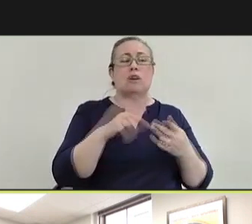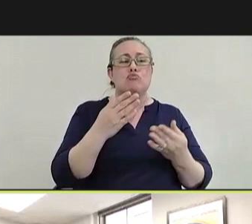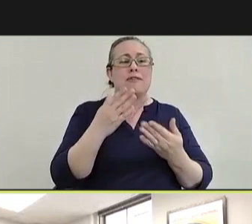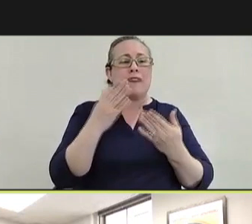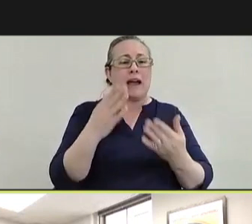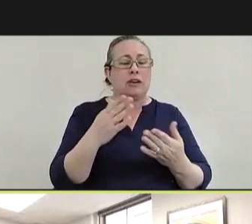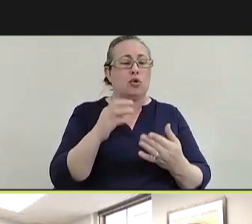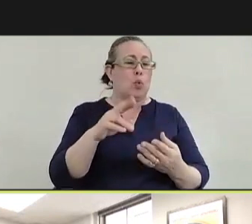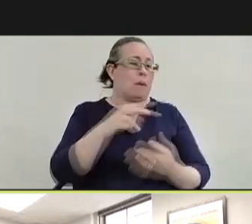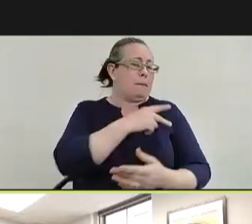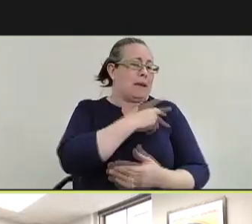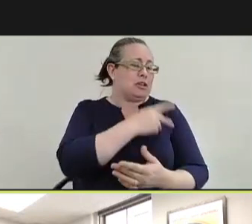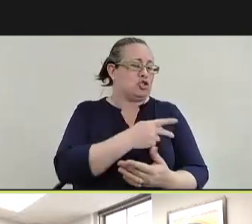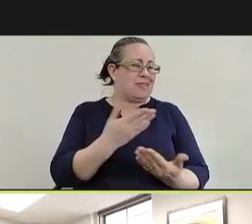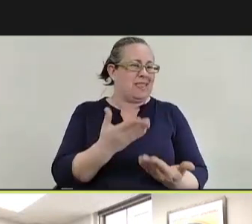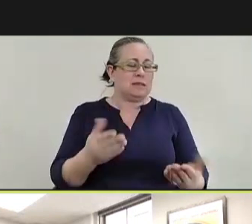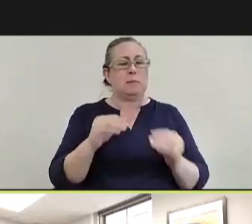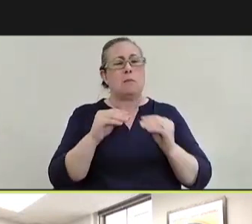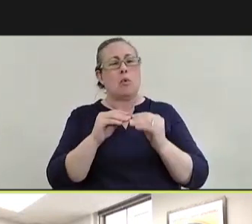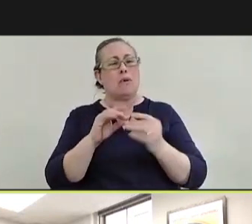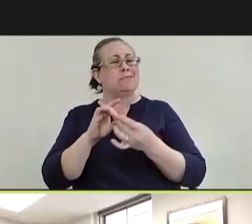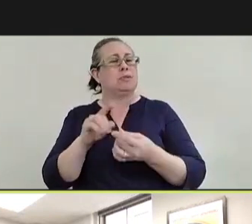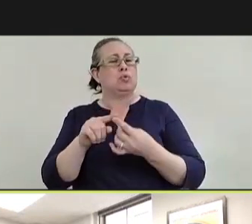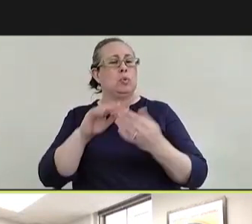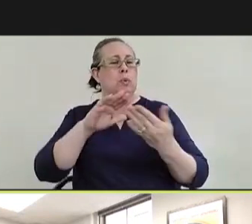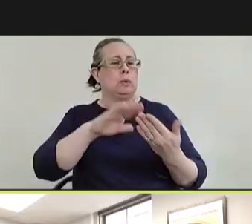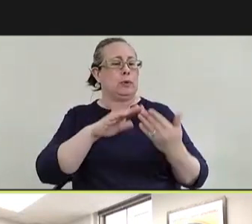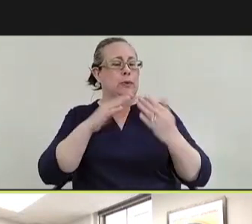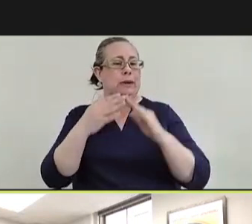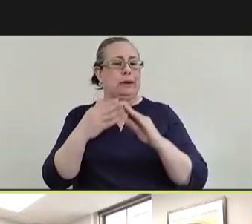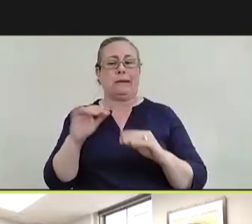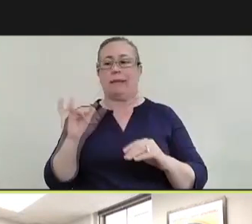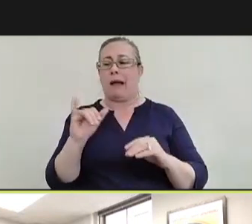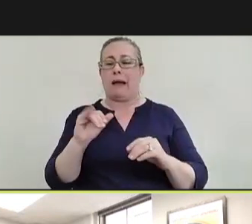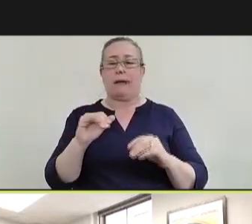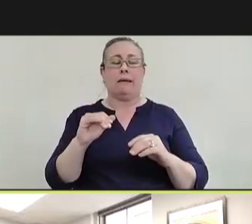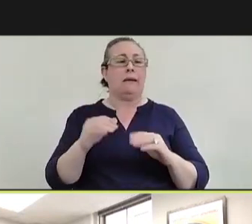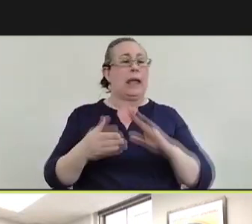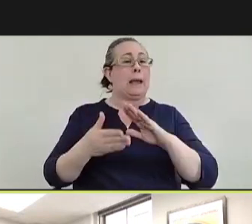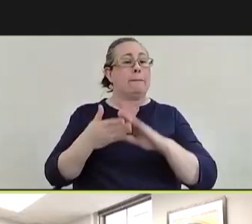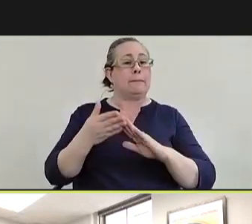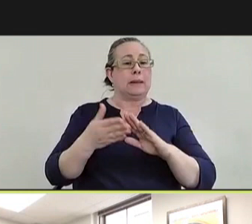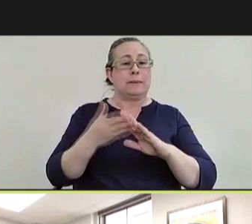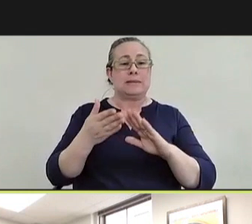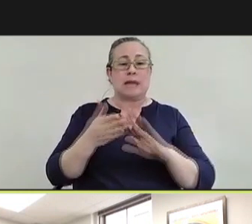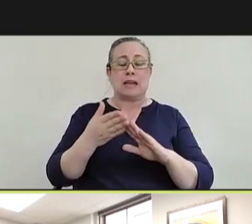they're more community oriented. So, they get into implementation science, science as well